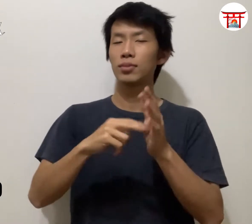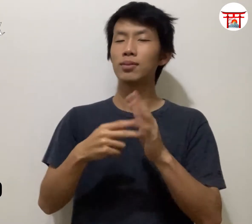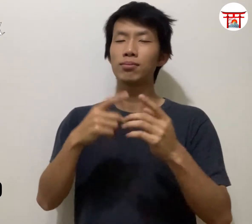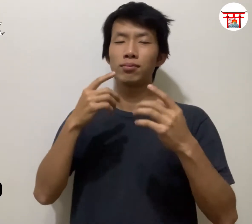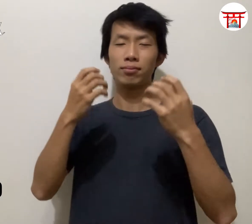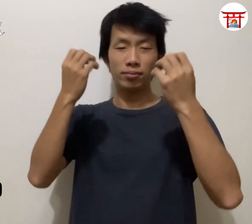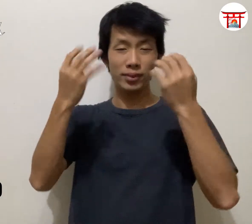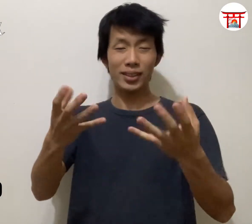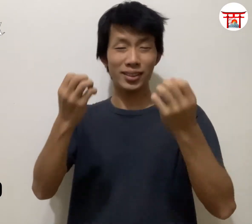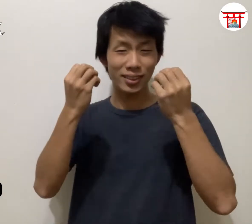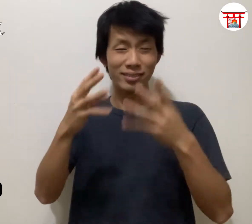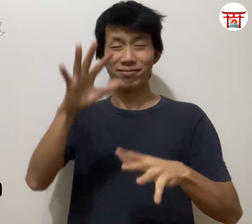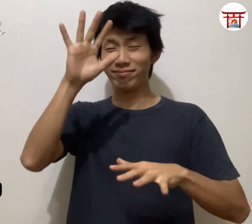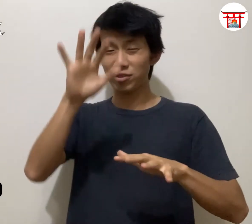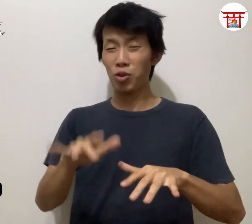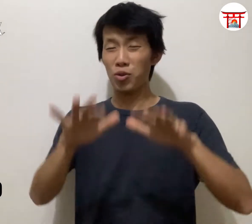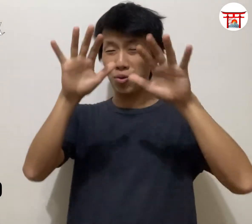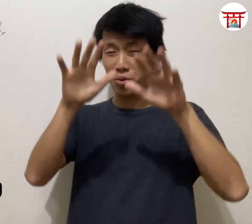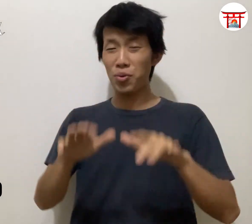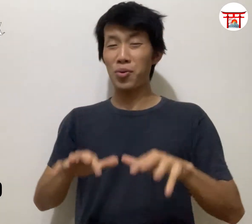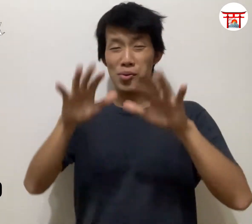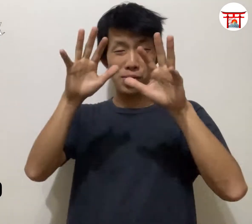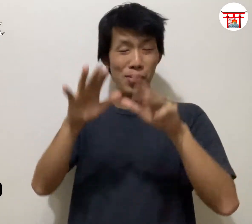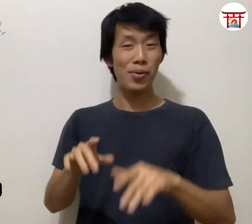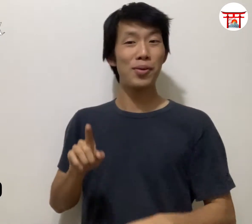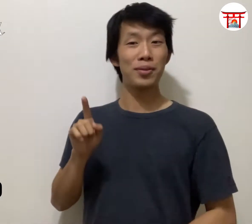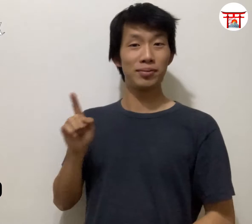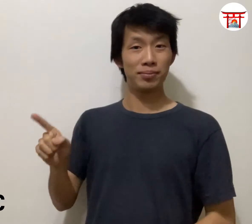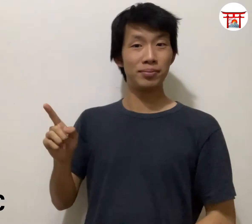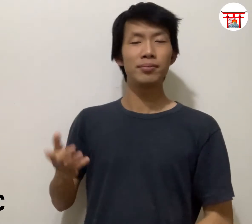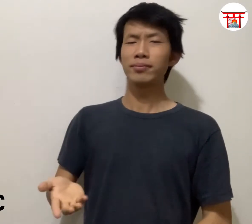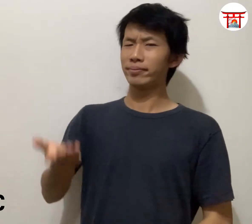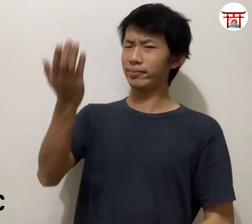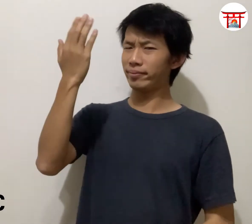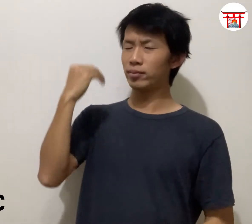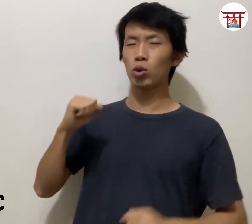This is an area that snows a lot!